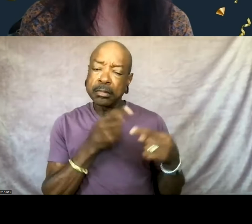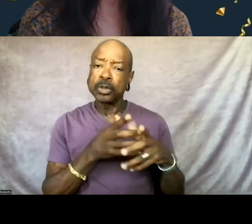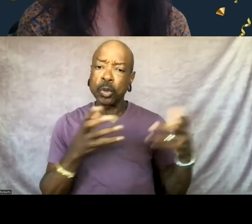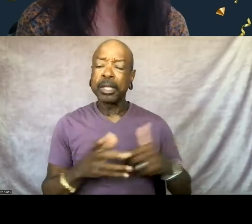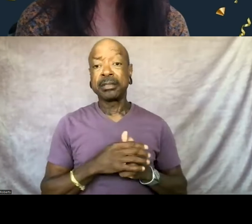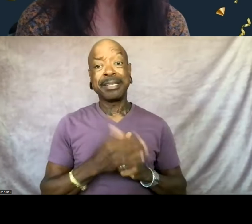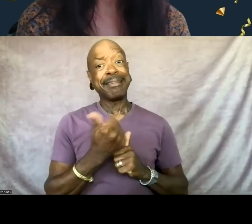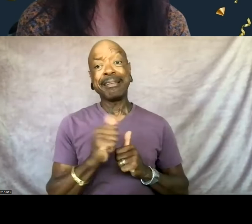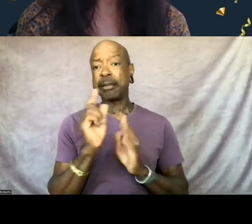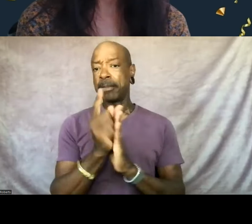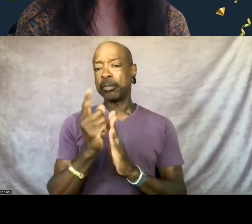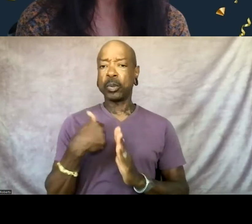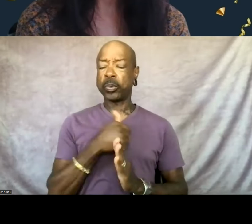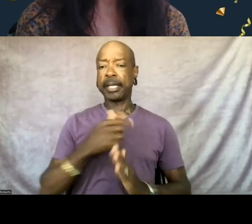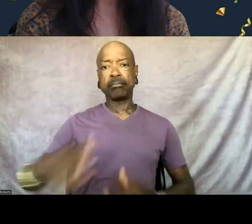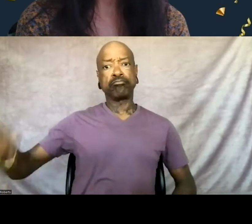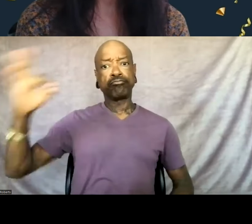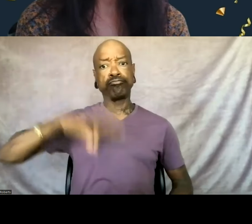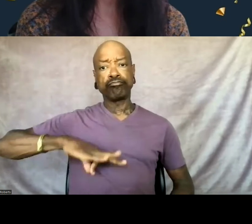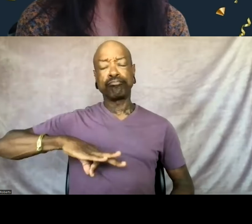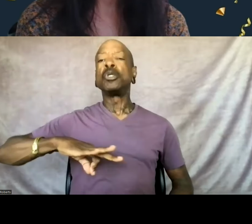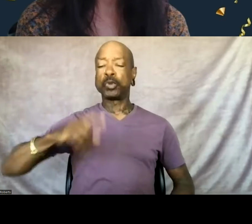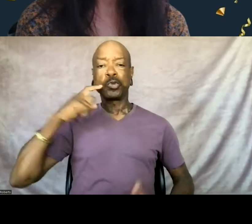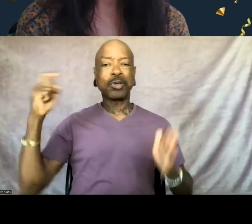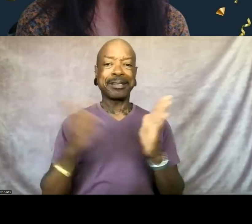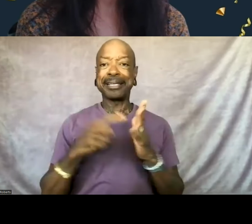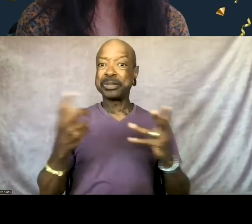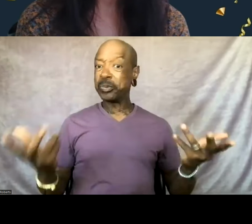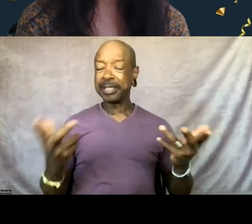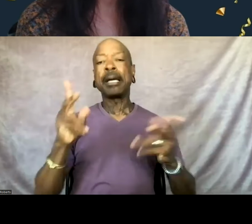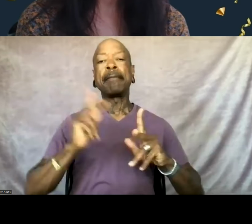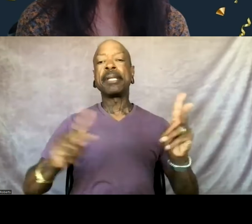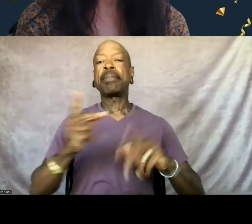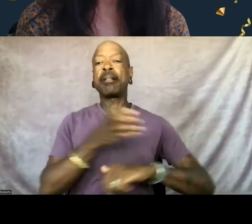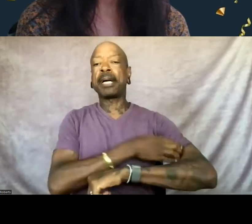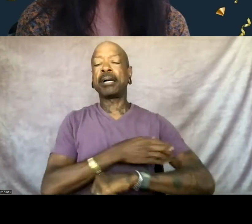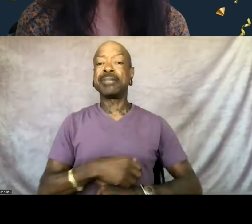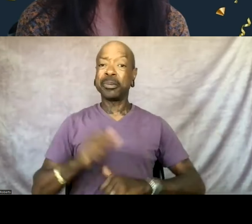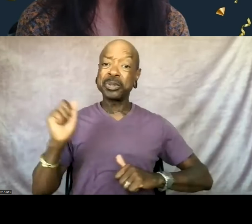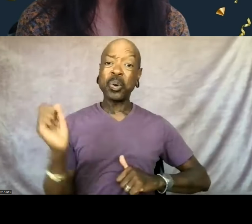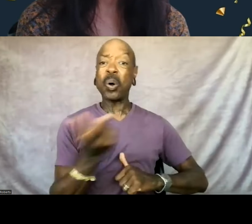limit. It is so important. We get buried in the policy and we're always fighting against so much that we have